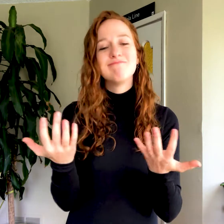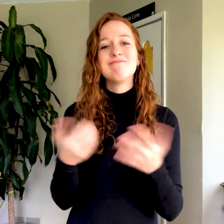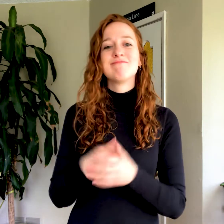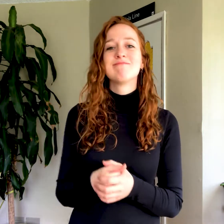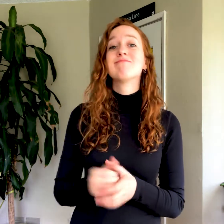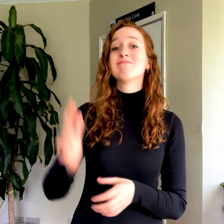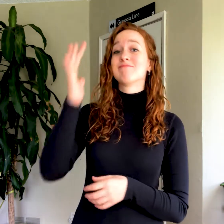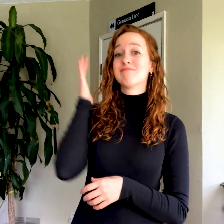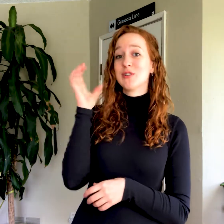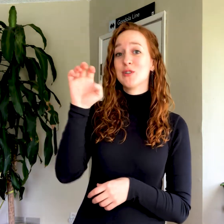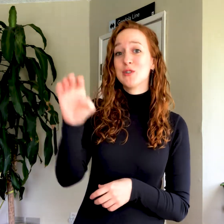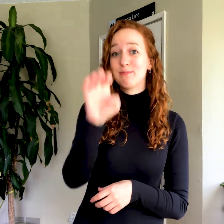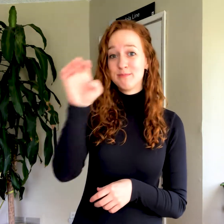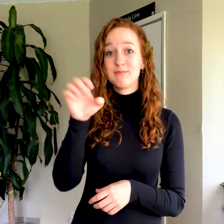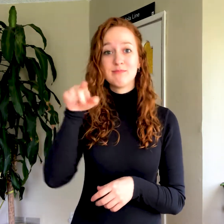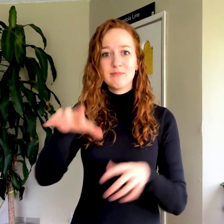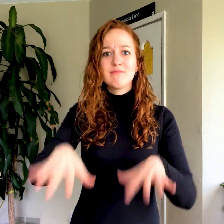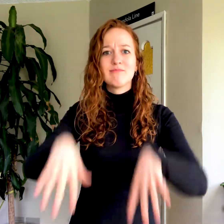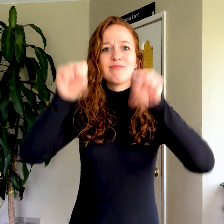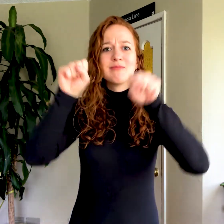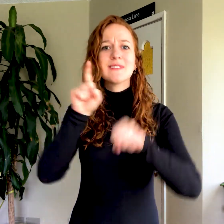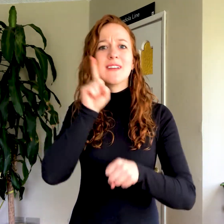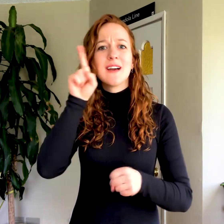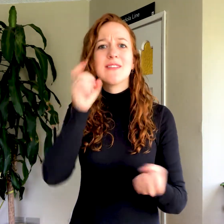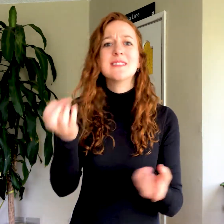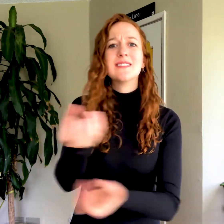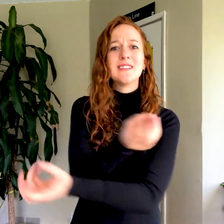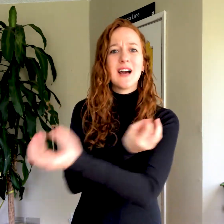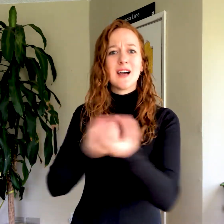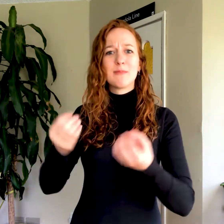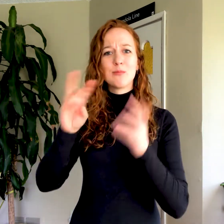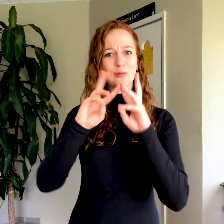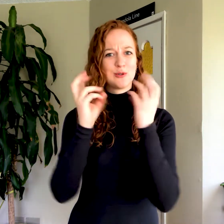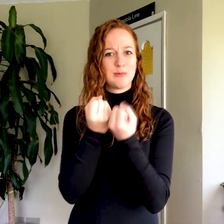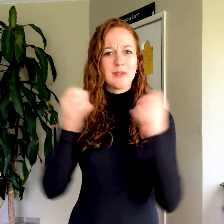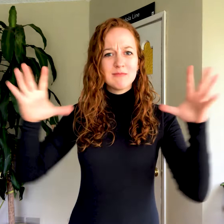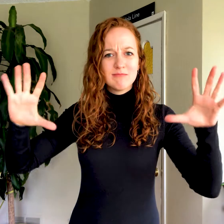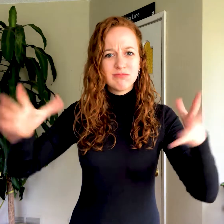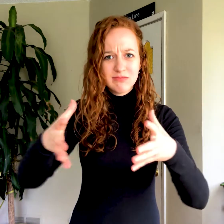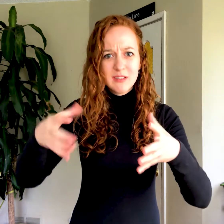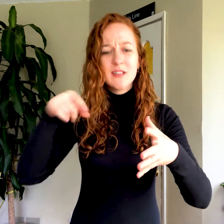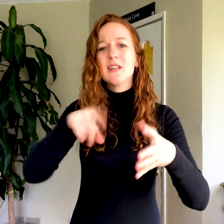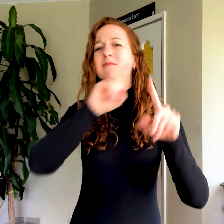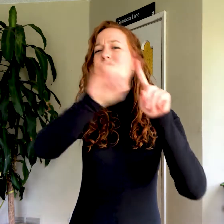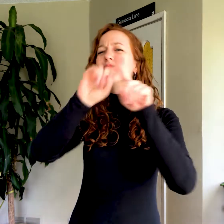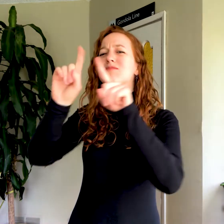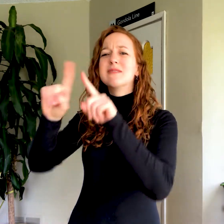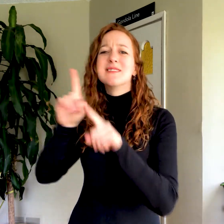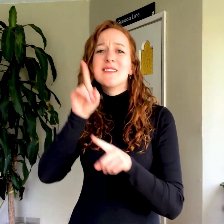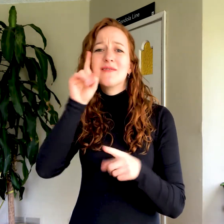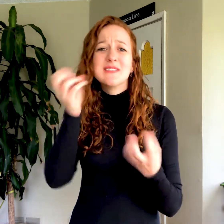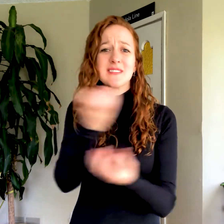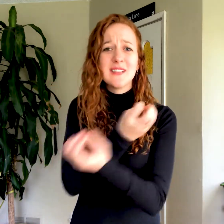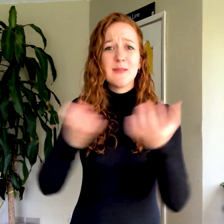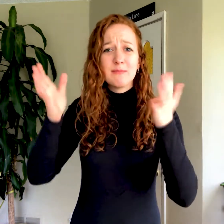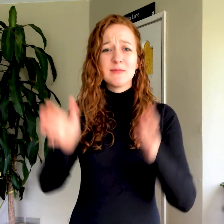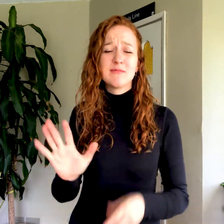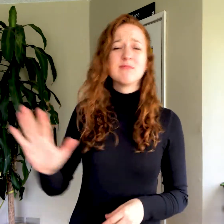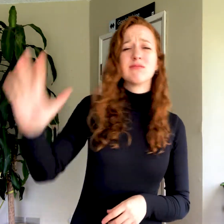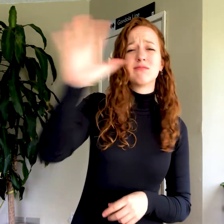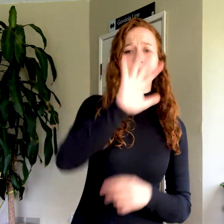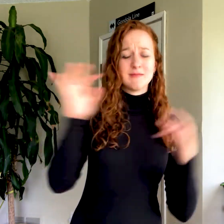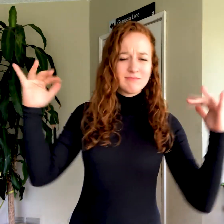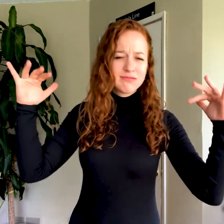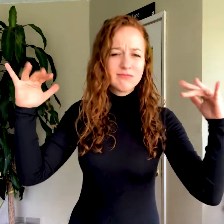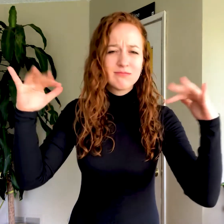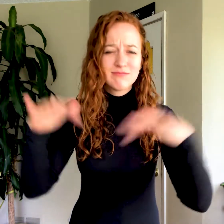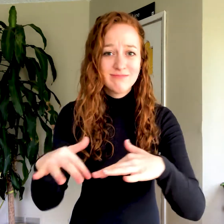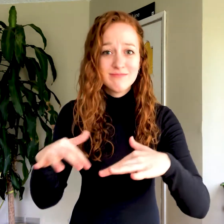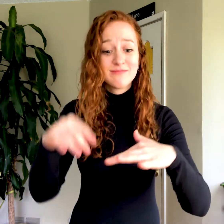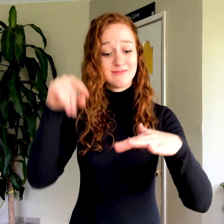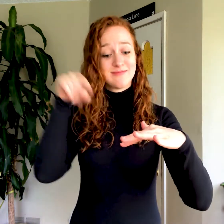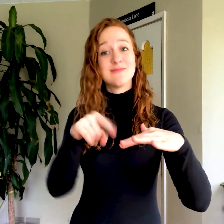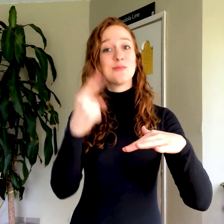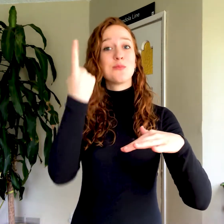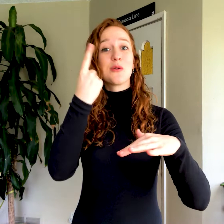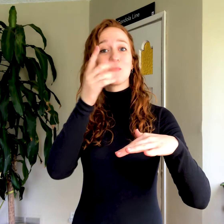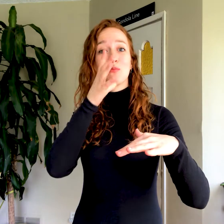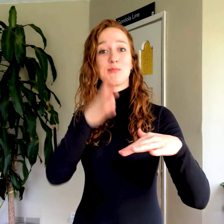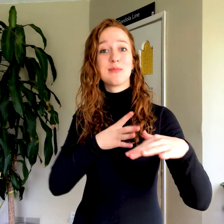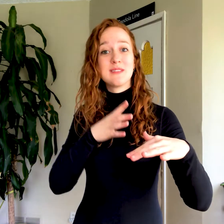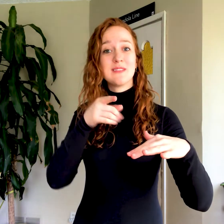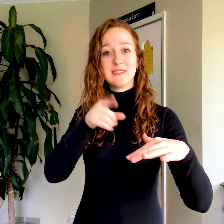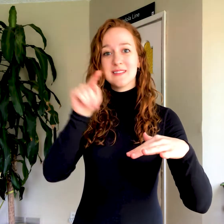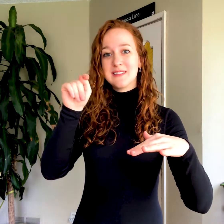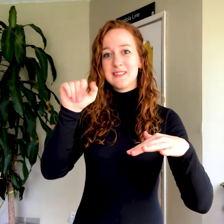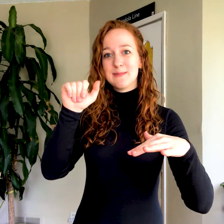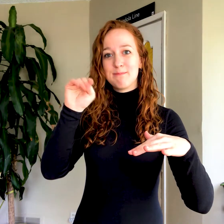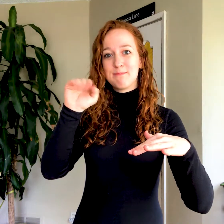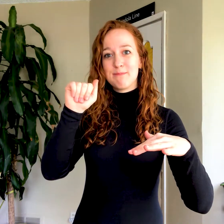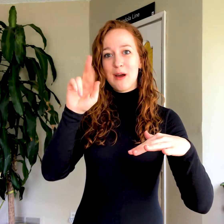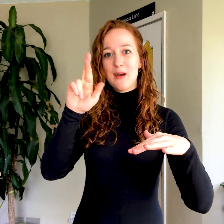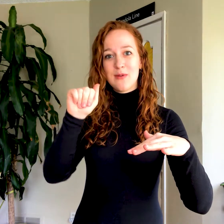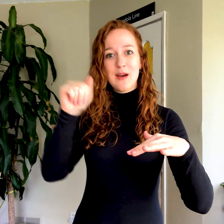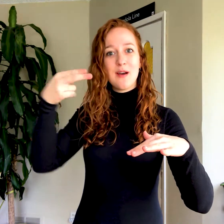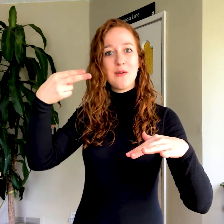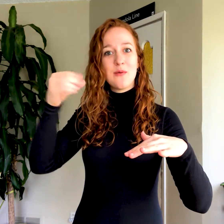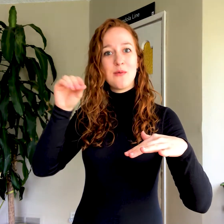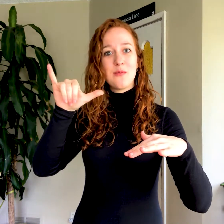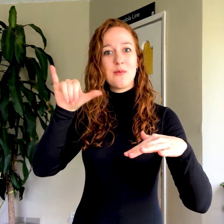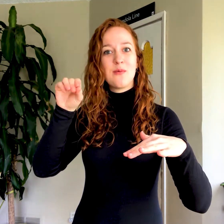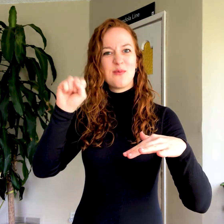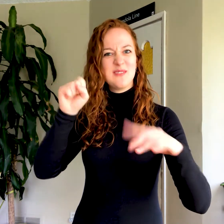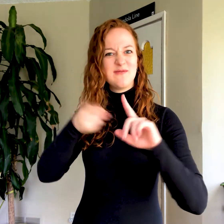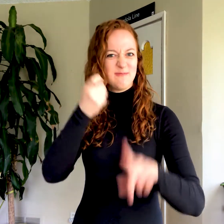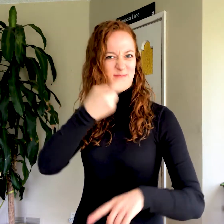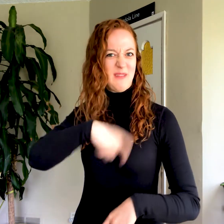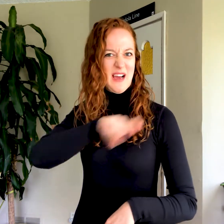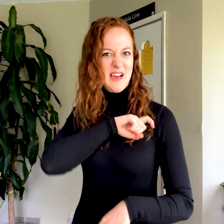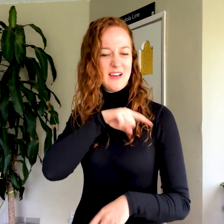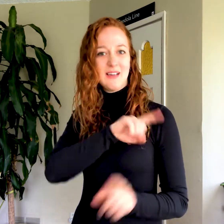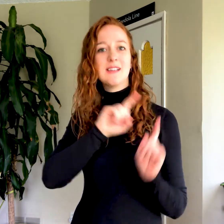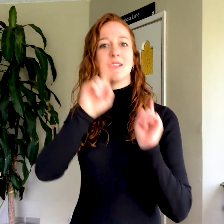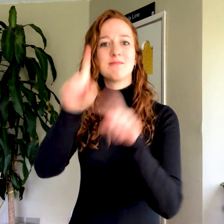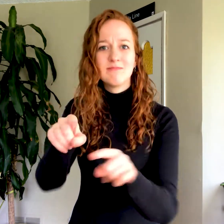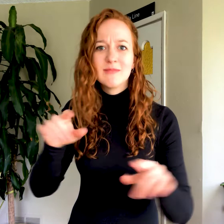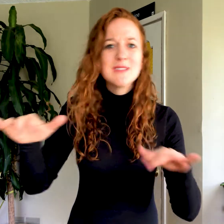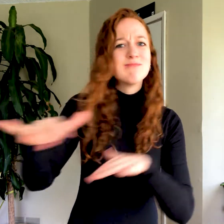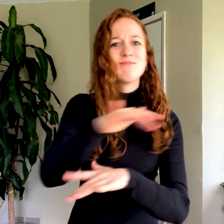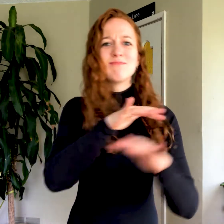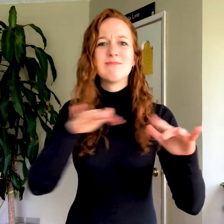Well, Tamara Hoyos from Spain attended a STEM workshop for Deaf STEMists